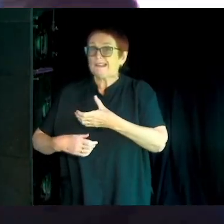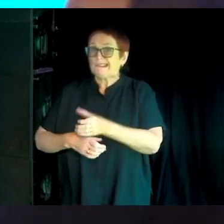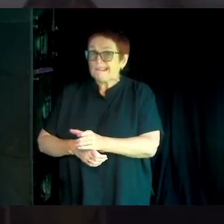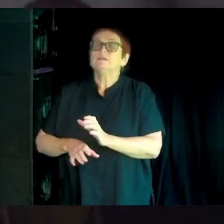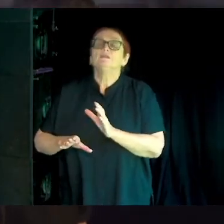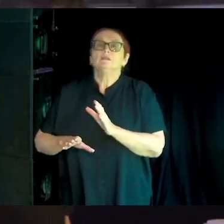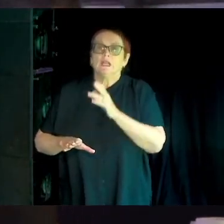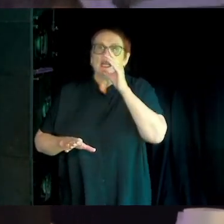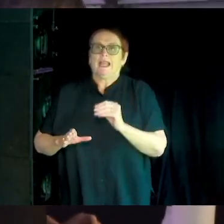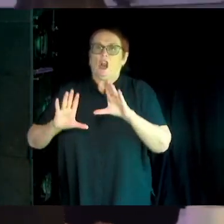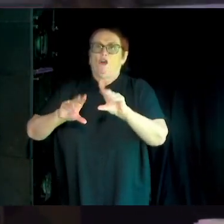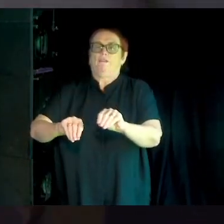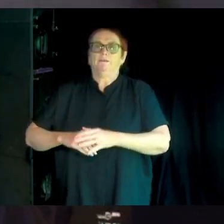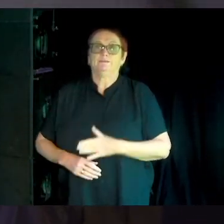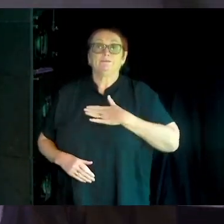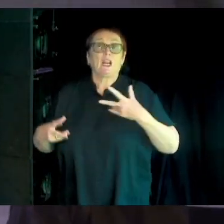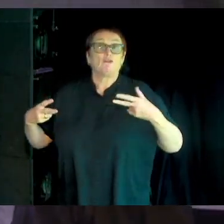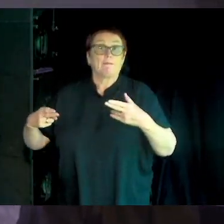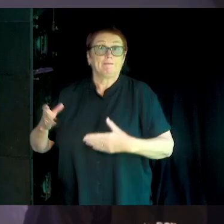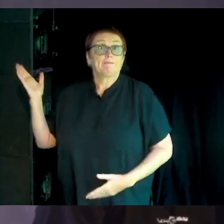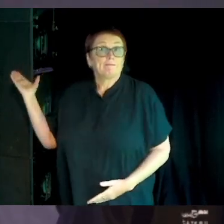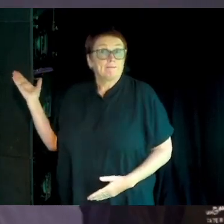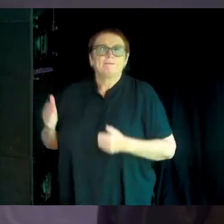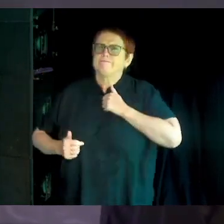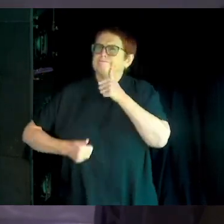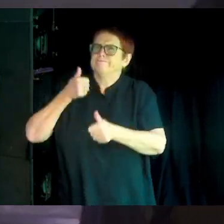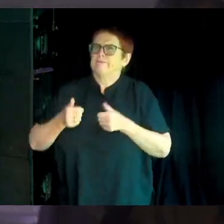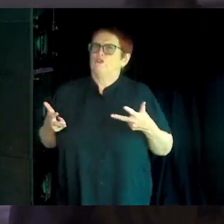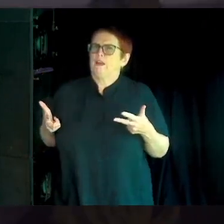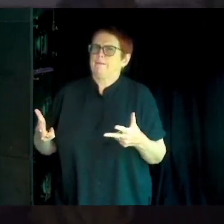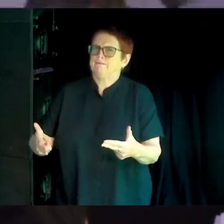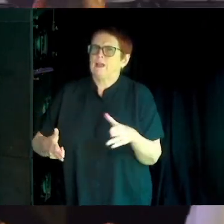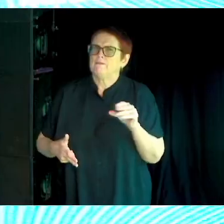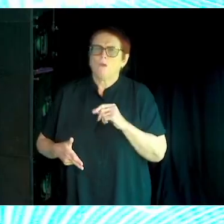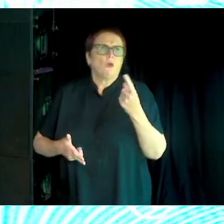watch yourself okay so this is my crab so this is one of my favorite crab from my supplier and